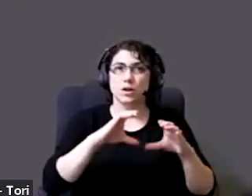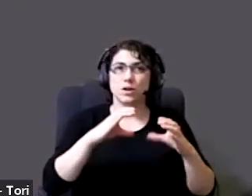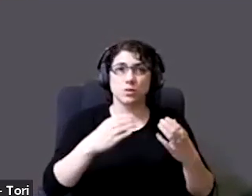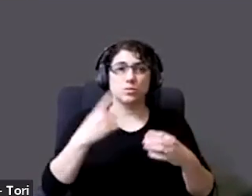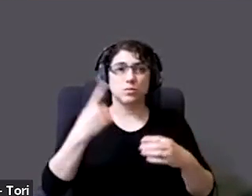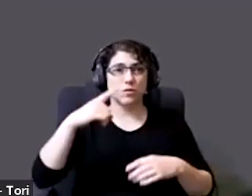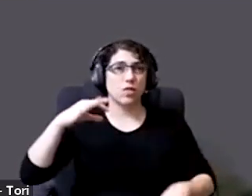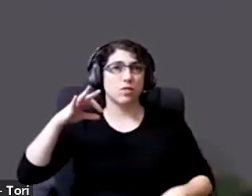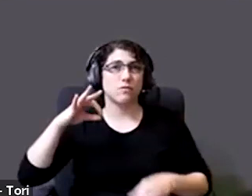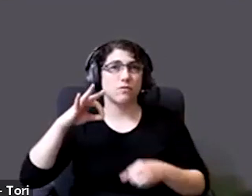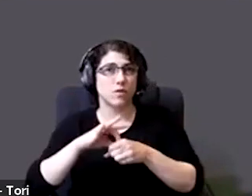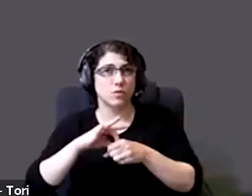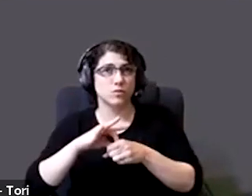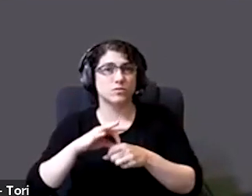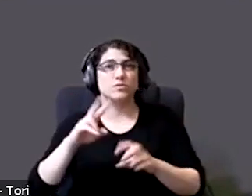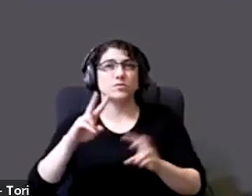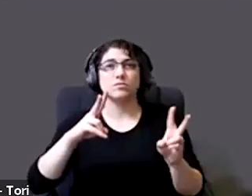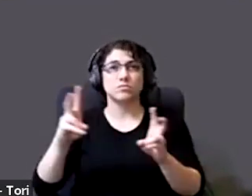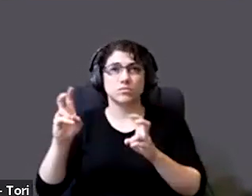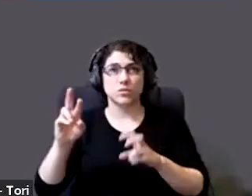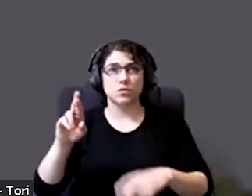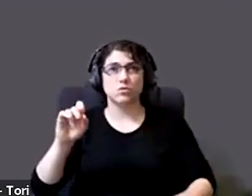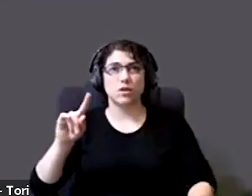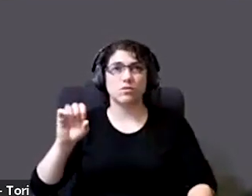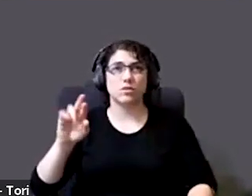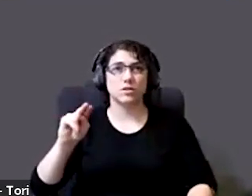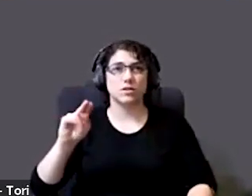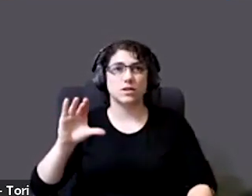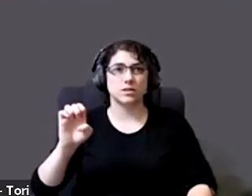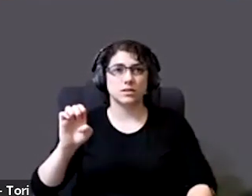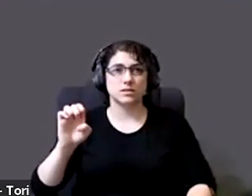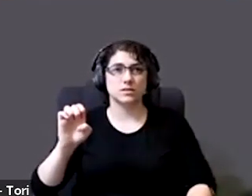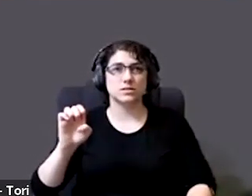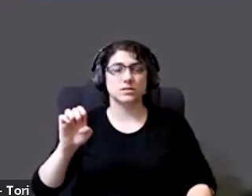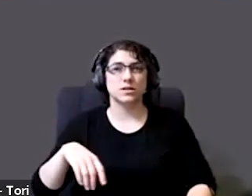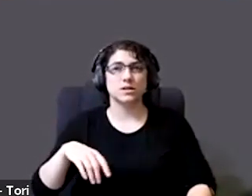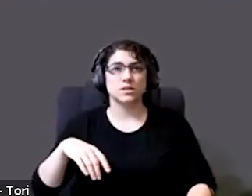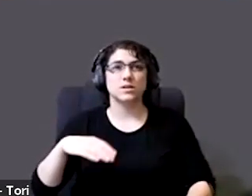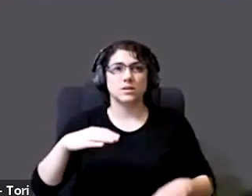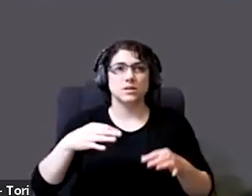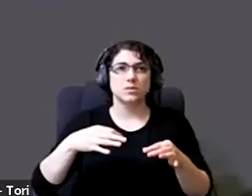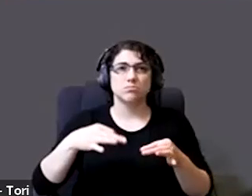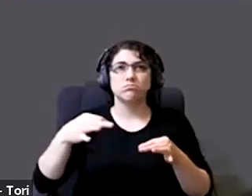on the terms of reference. So we'll do further vote until our August meeting,